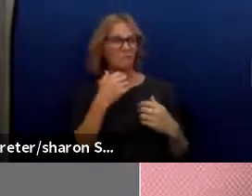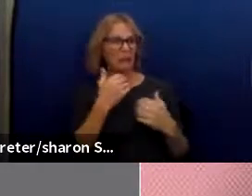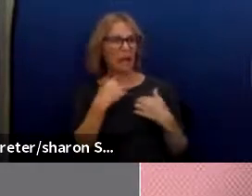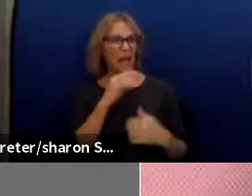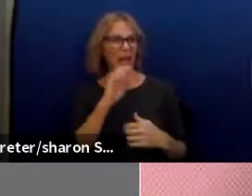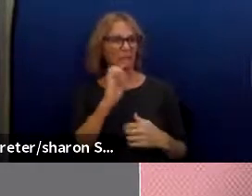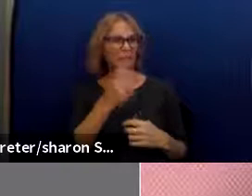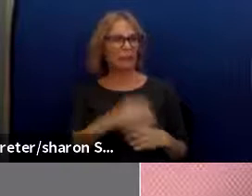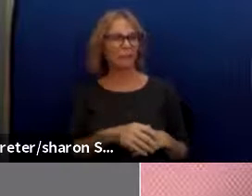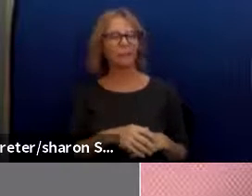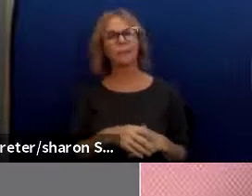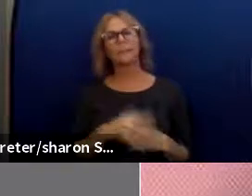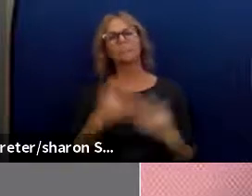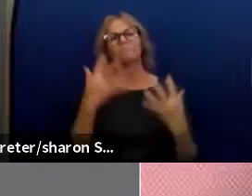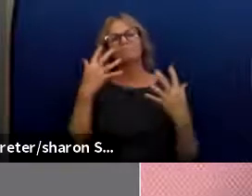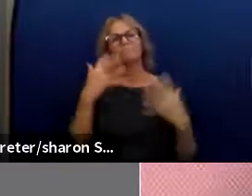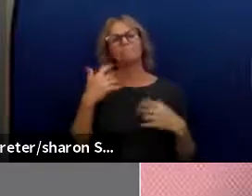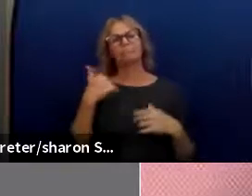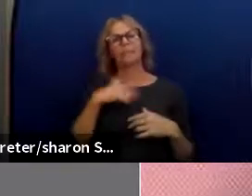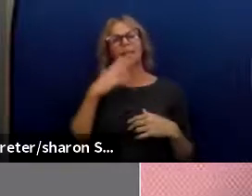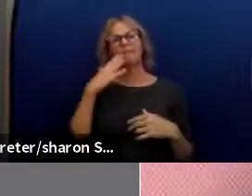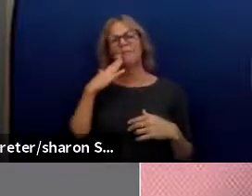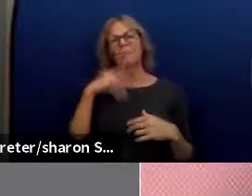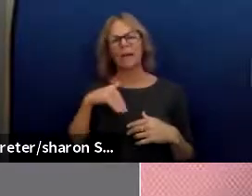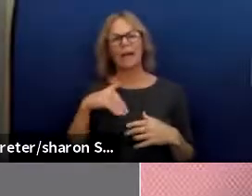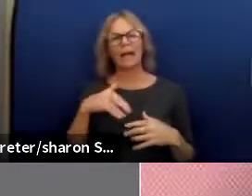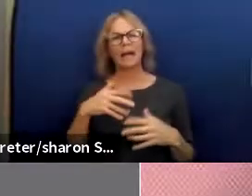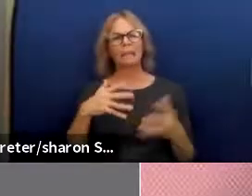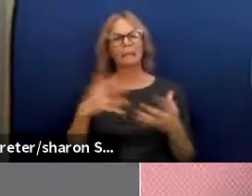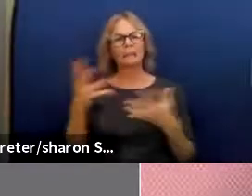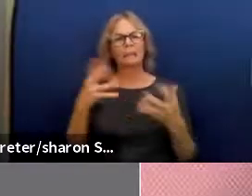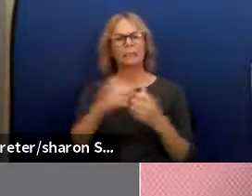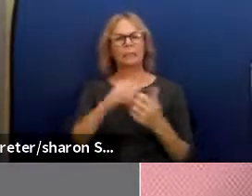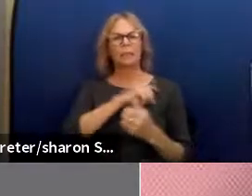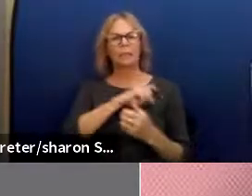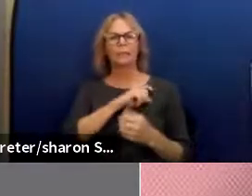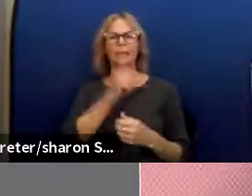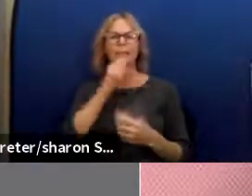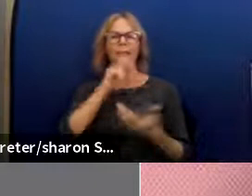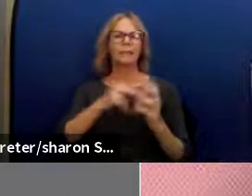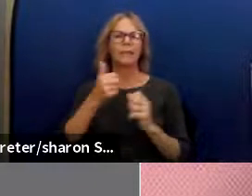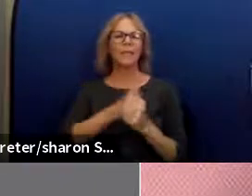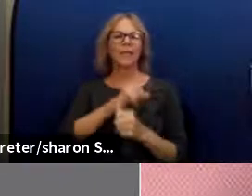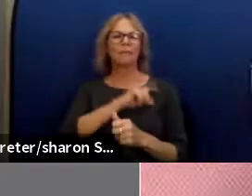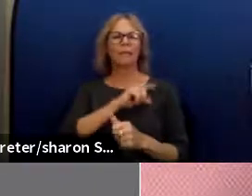unfortunately, we have such bad interactions with a lot of police. And it's not that every police officer is transphobic or racist, but